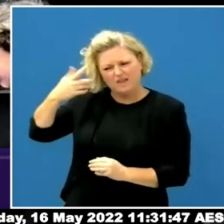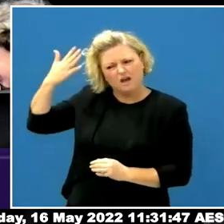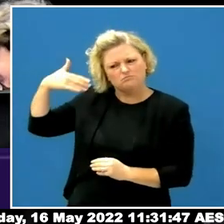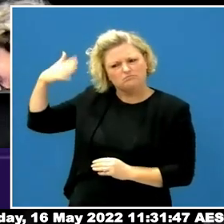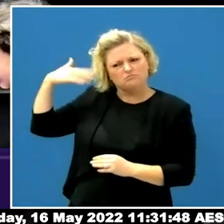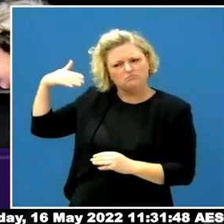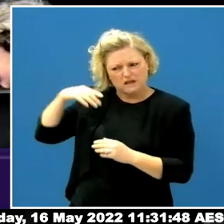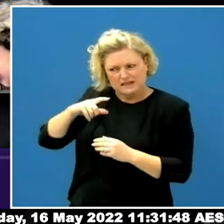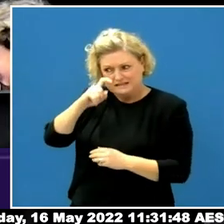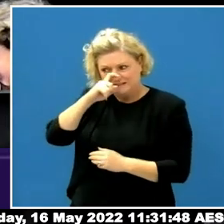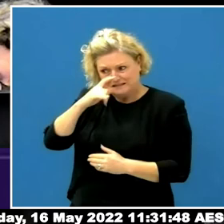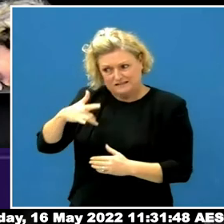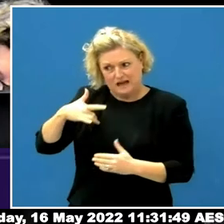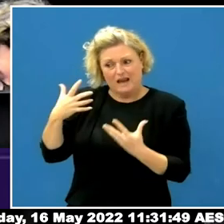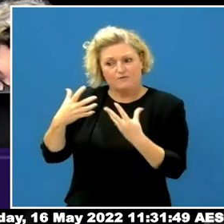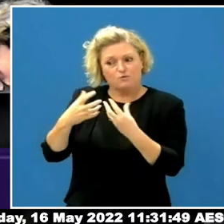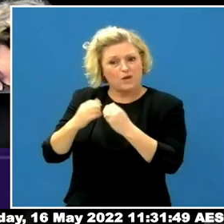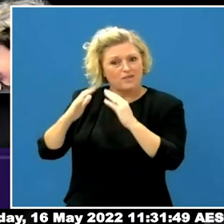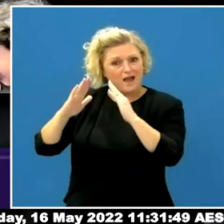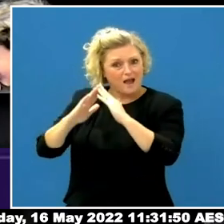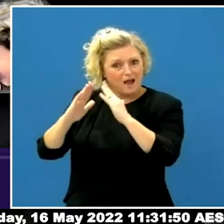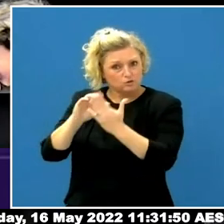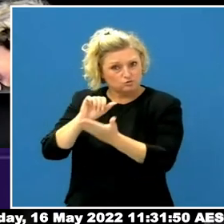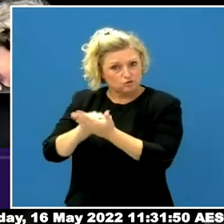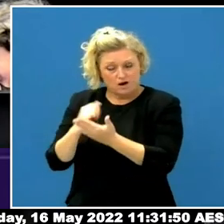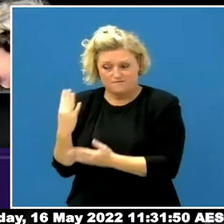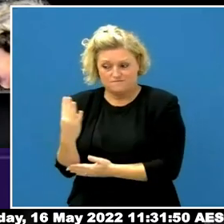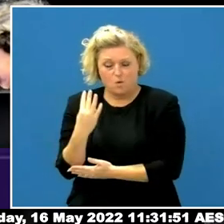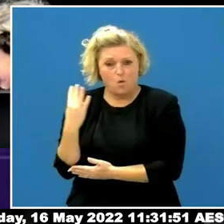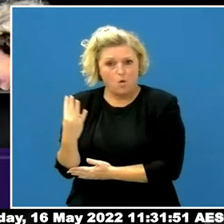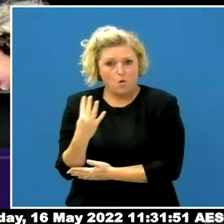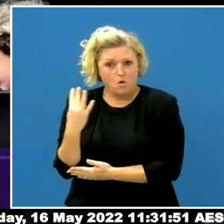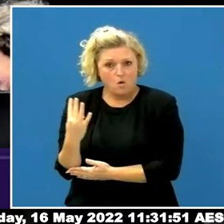She was. MR FOGARTY: With yourself and with Dad and all of you were working full